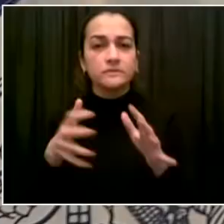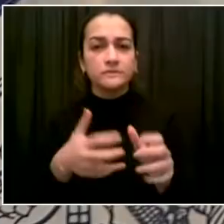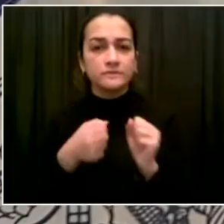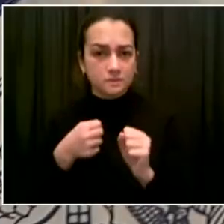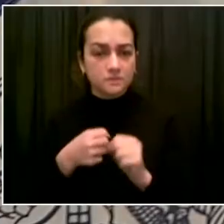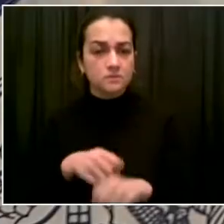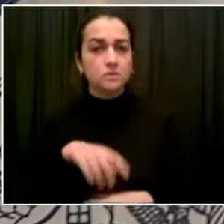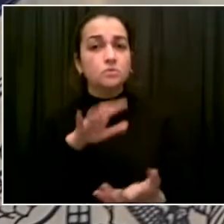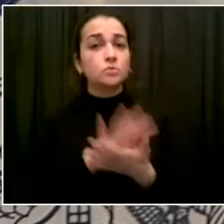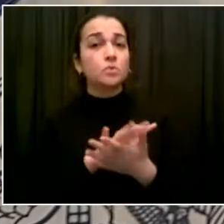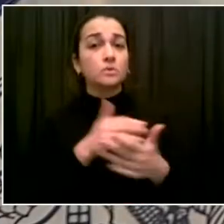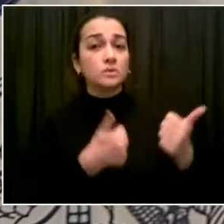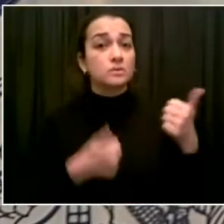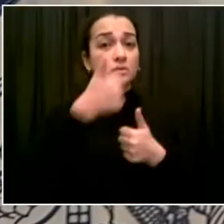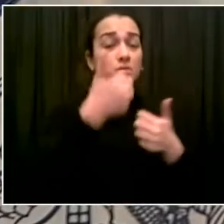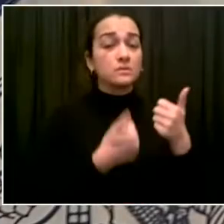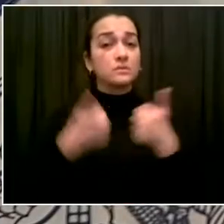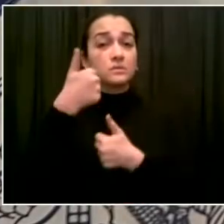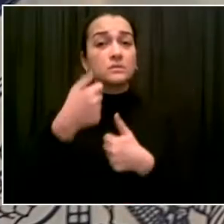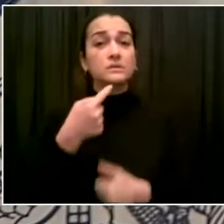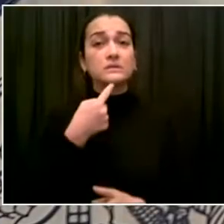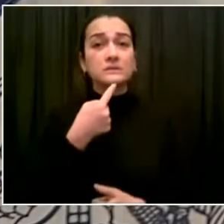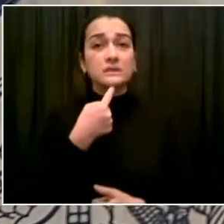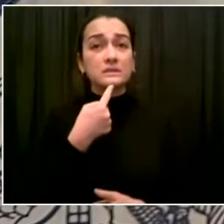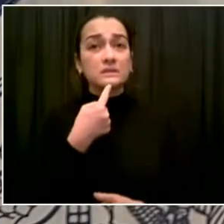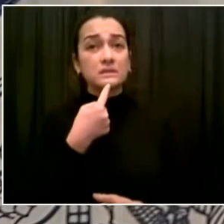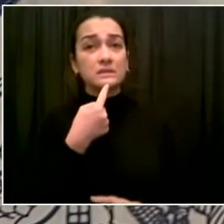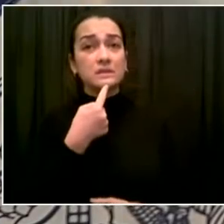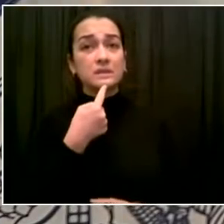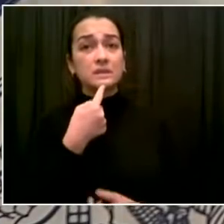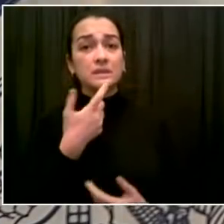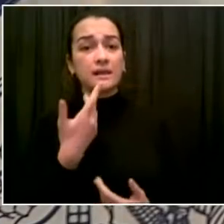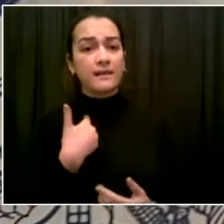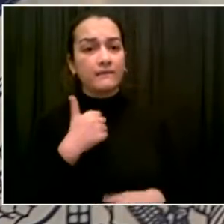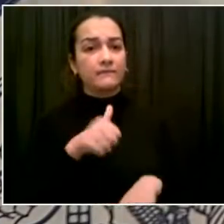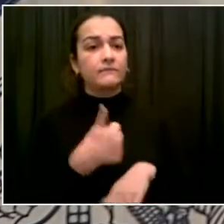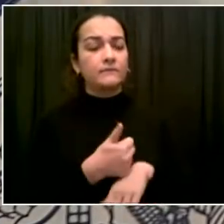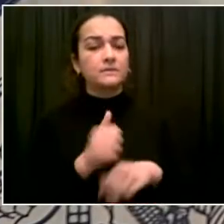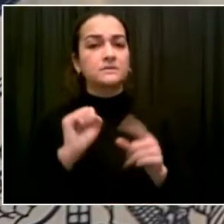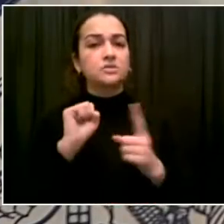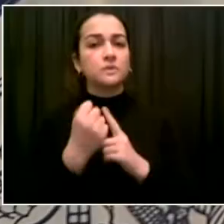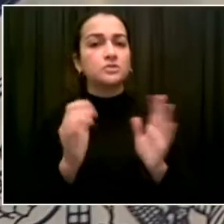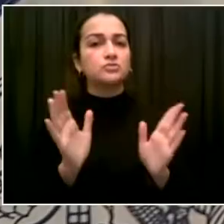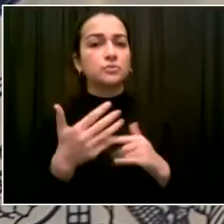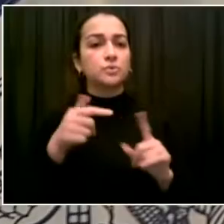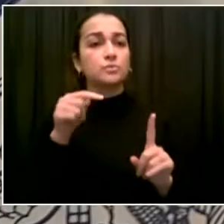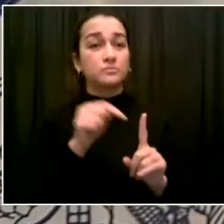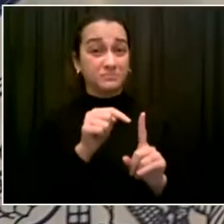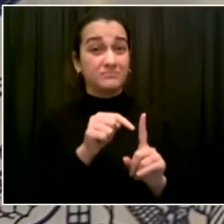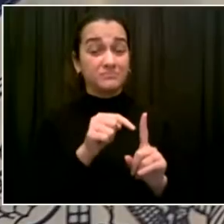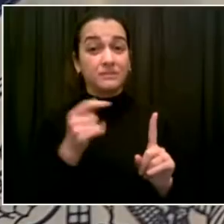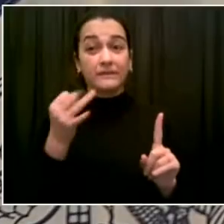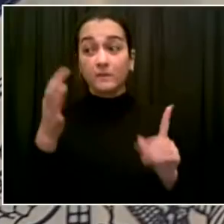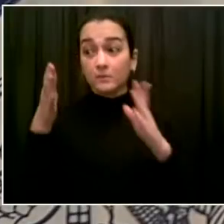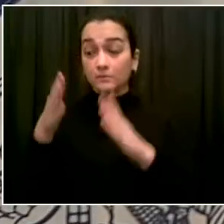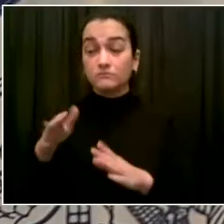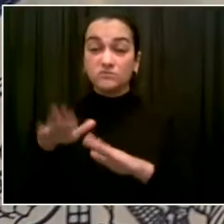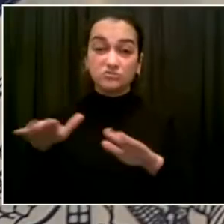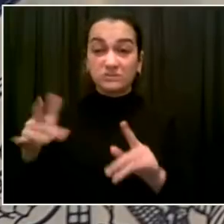WE ALSO HEARING FROM SCHOOL LEADERS THAT THE SITUATION ROOM IS TAKING A LONG TIME TO RESPOND